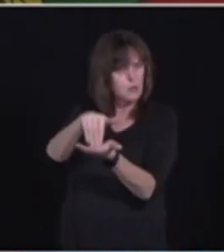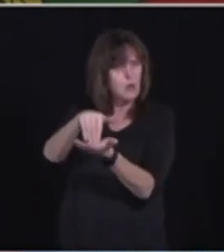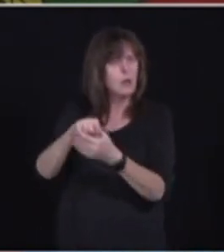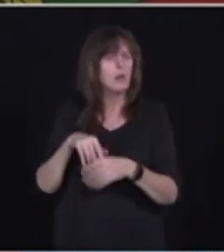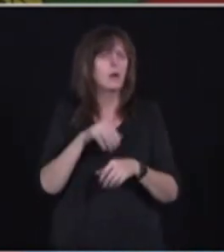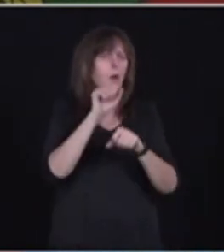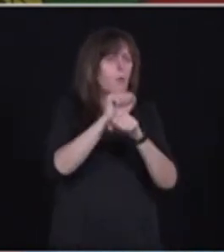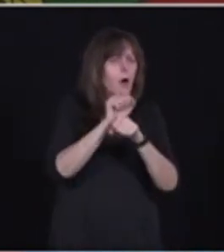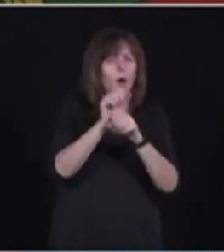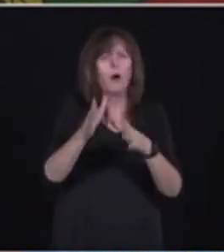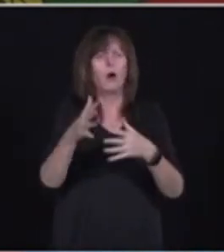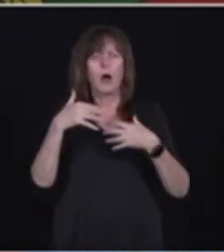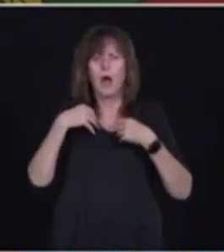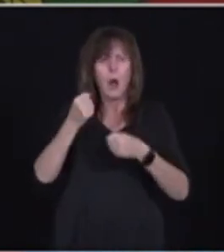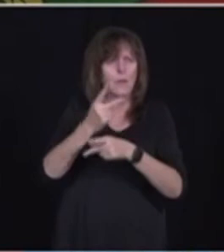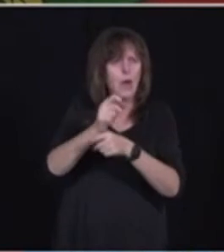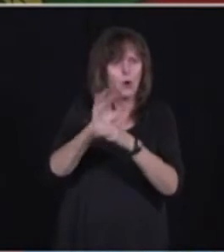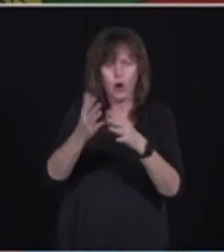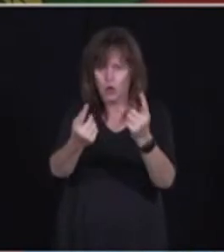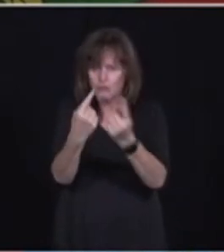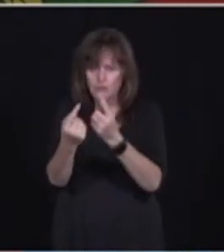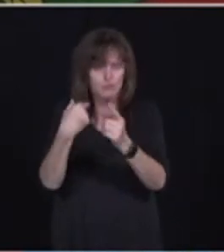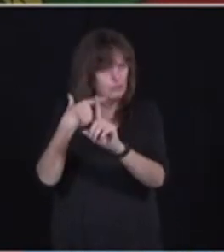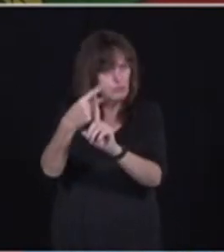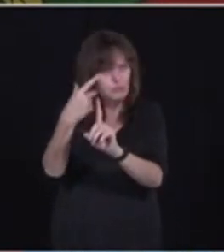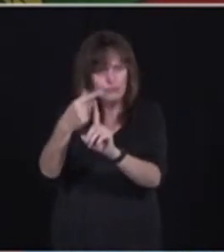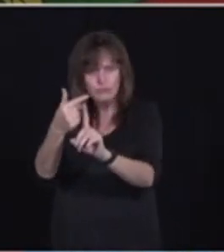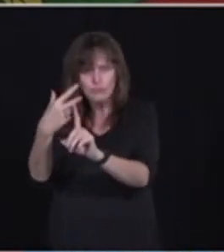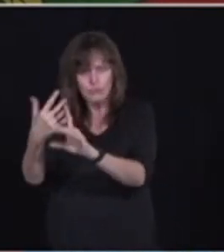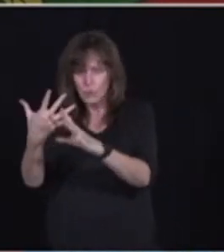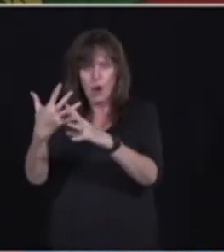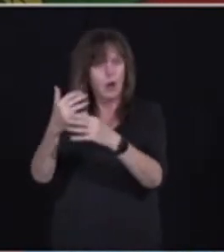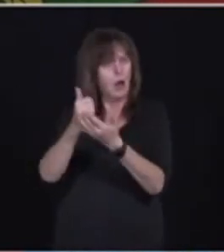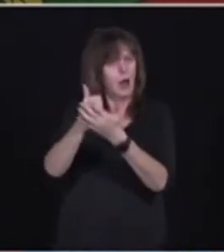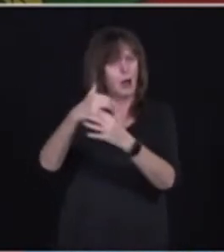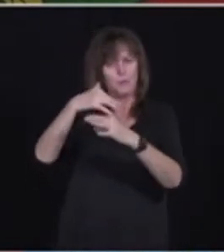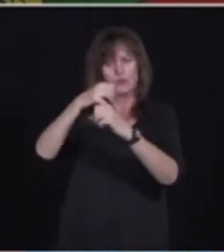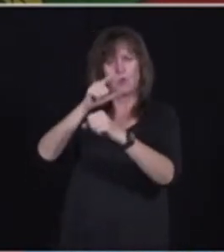fractionation sites and to all of those others to obviously increase the level of security and